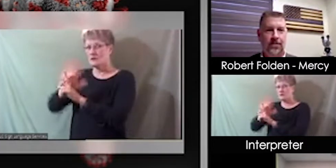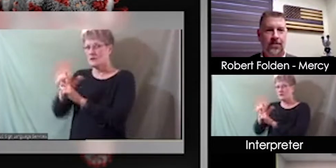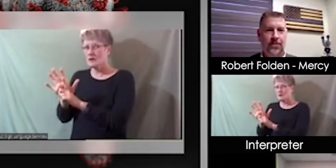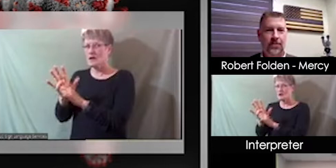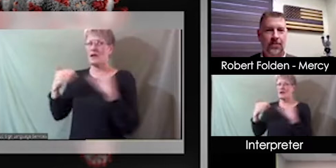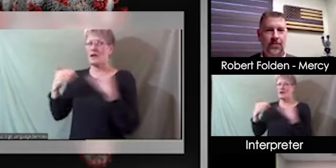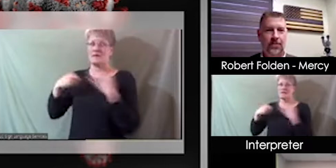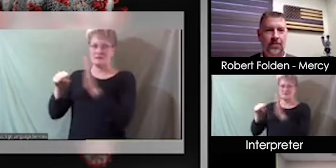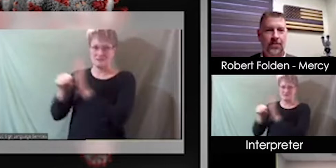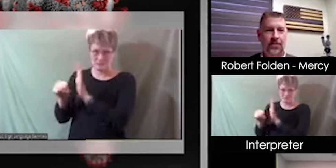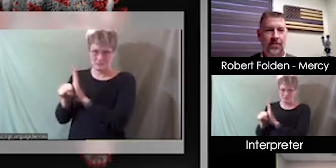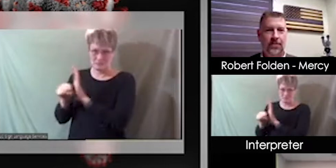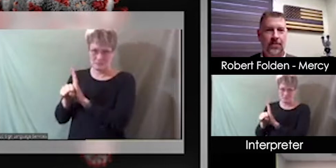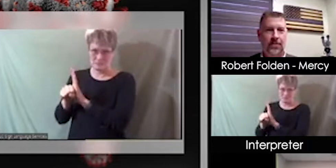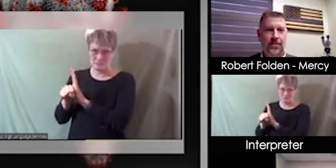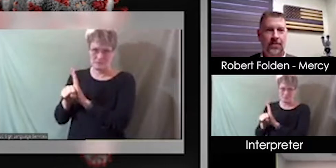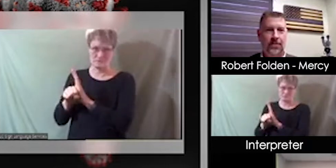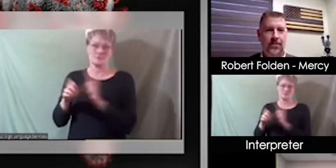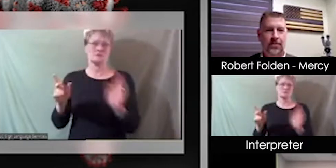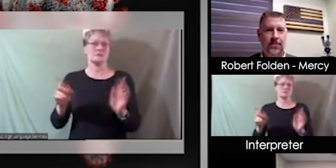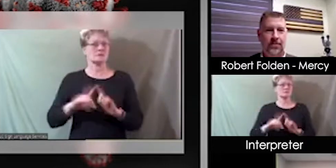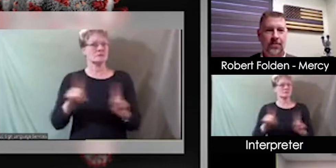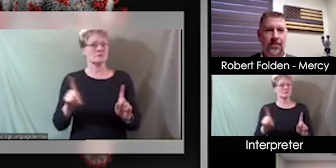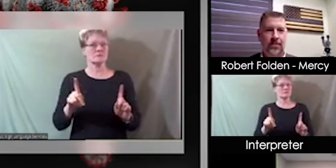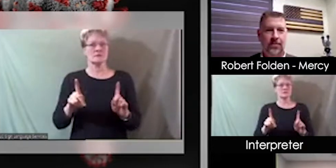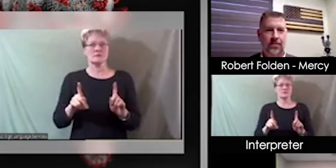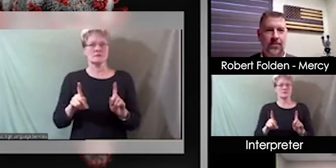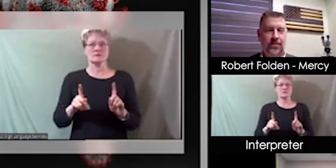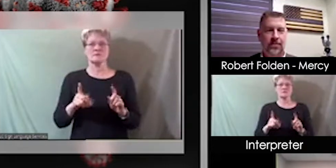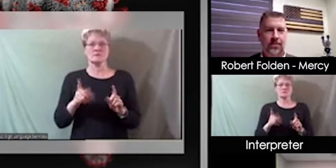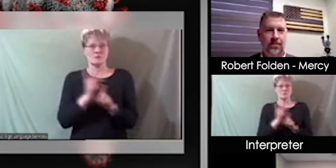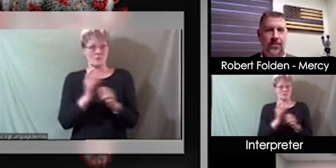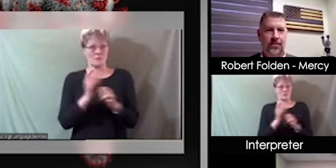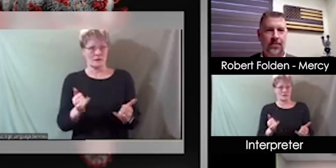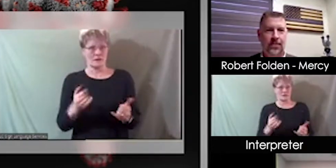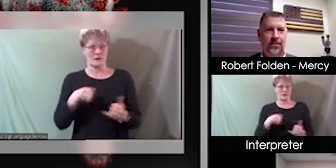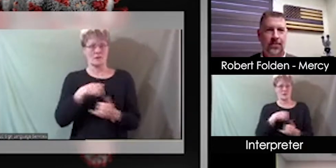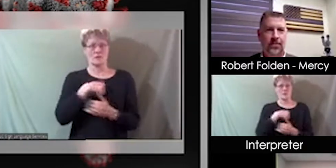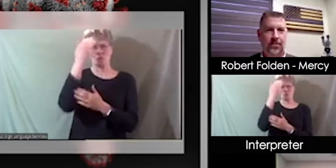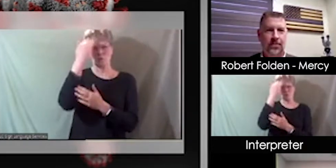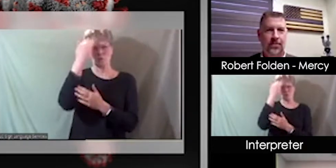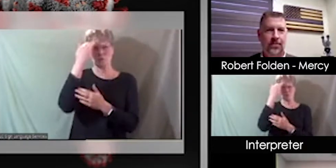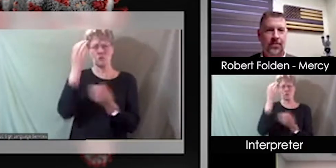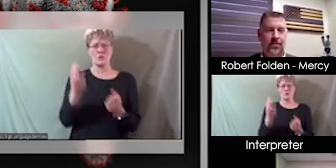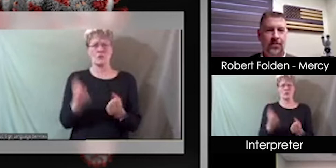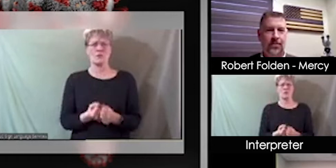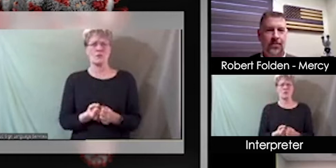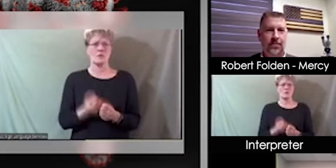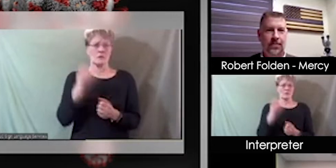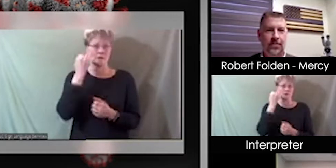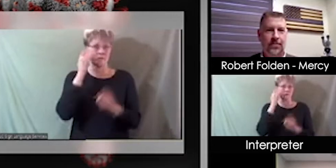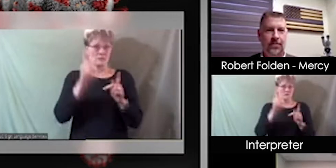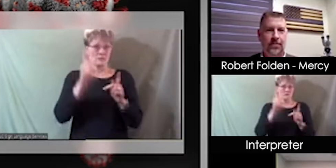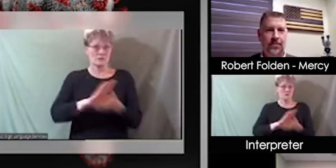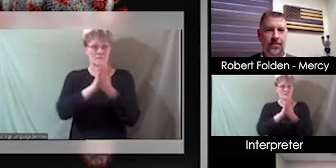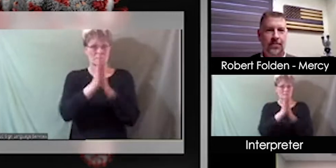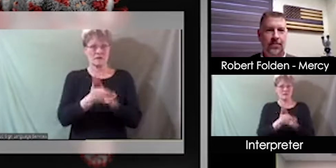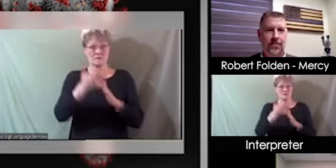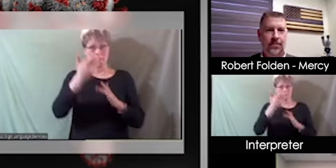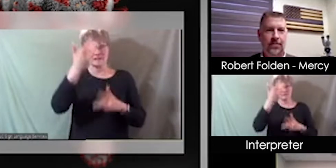science that we know now about COVID-19 and in the period of communicability is for the individual to stay home for